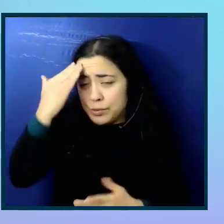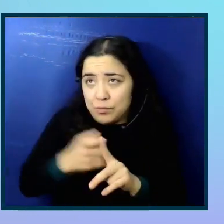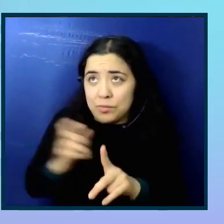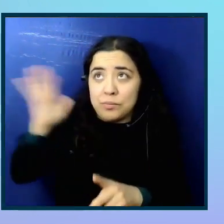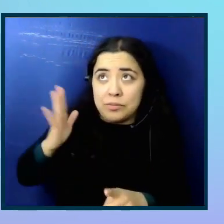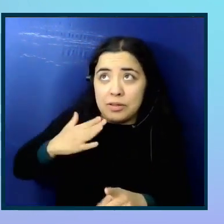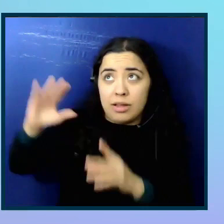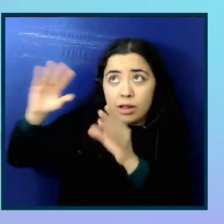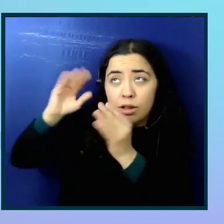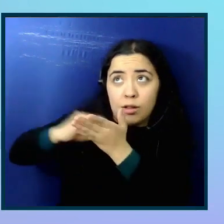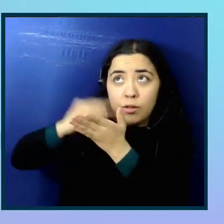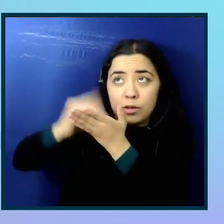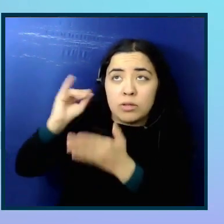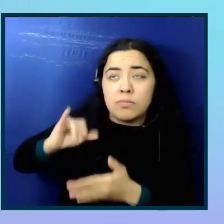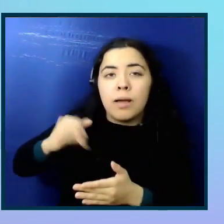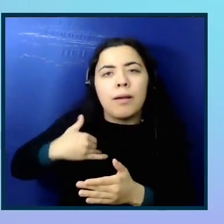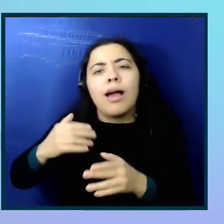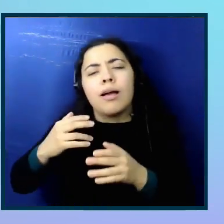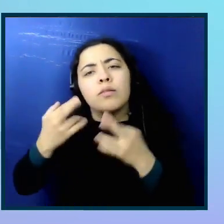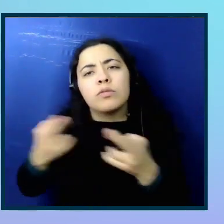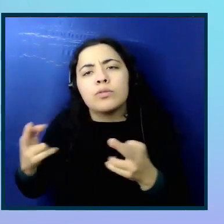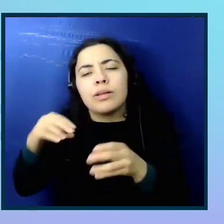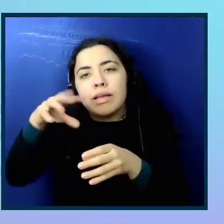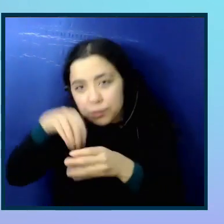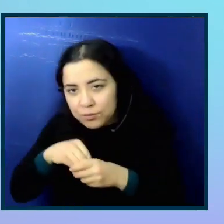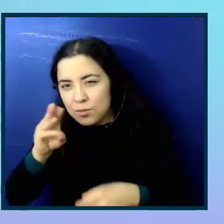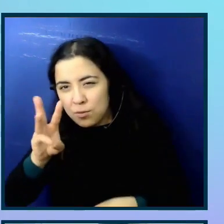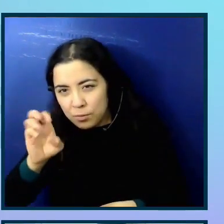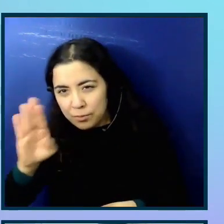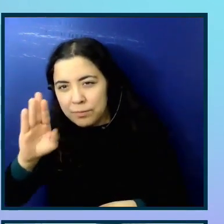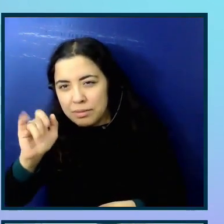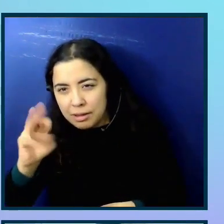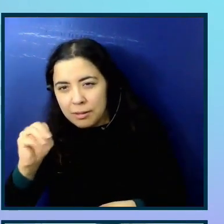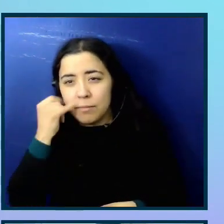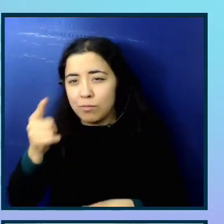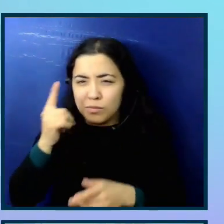but there are resources including WebAIM where you could find that information yourself, if you wanted to replicate it.